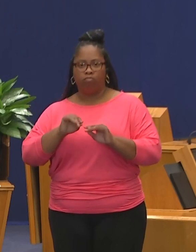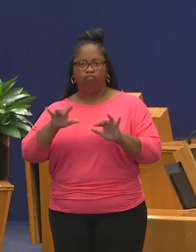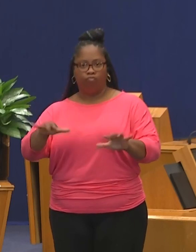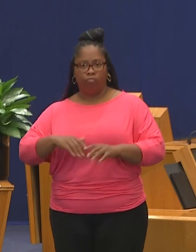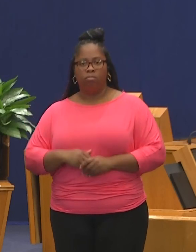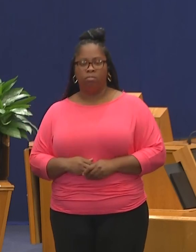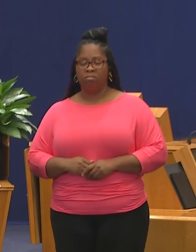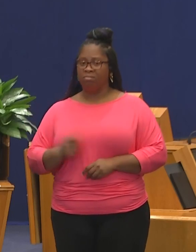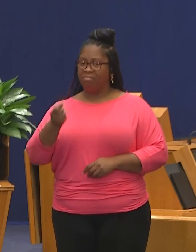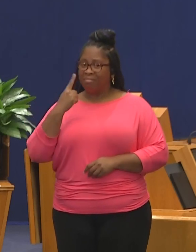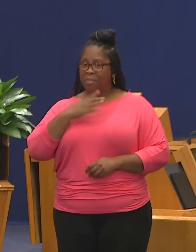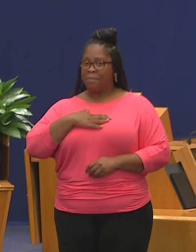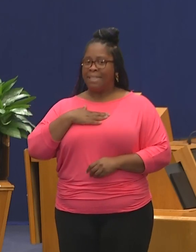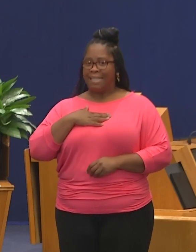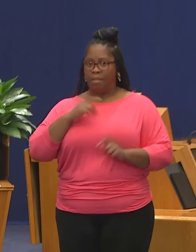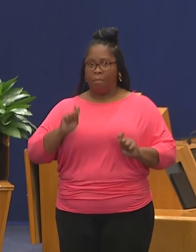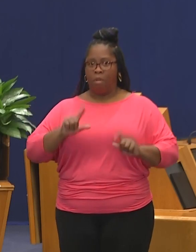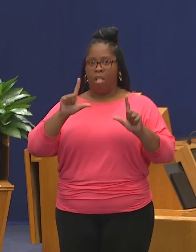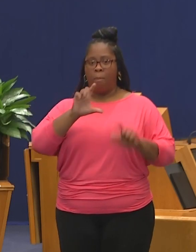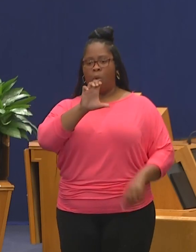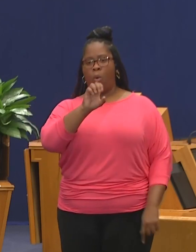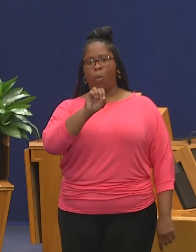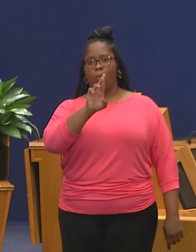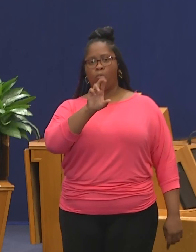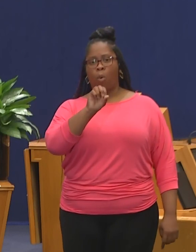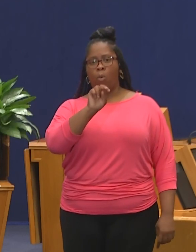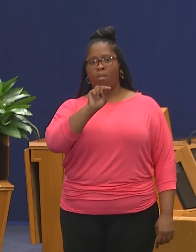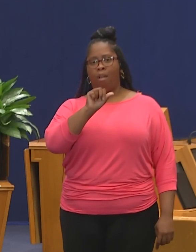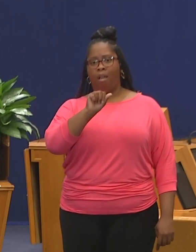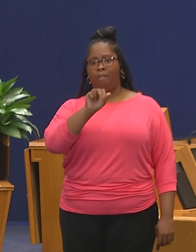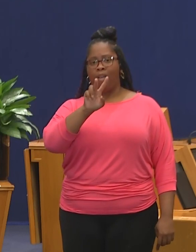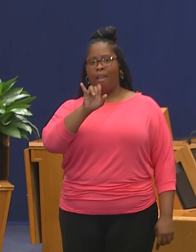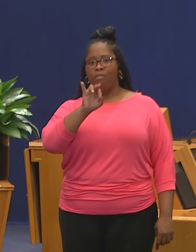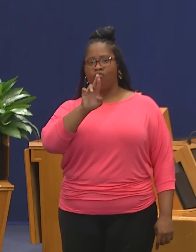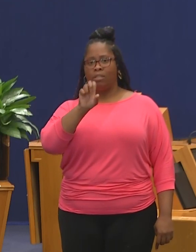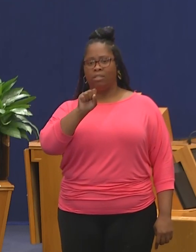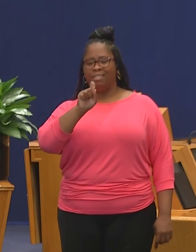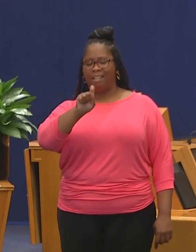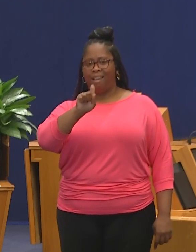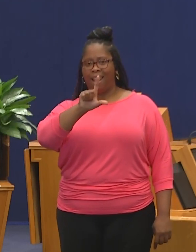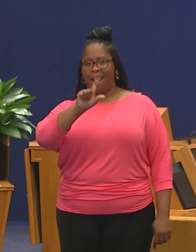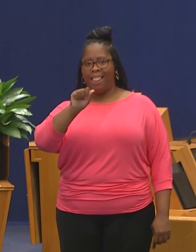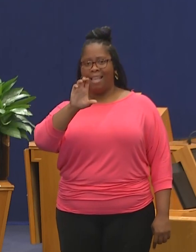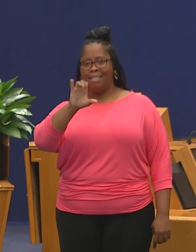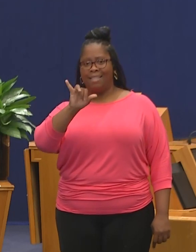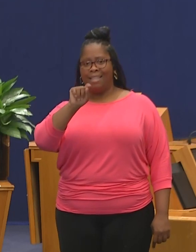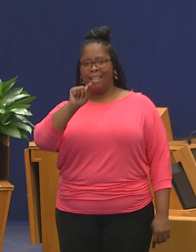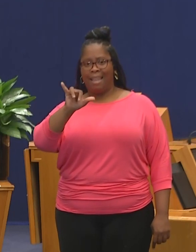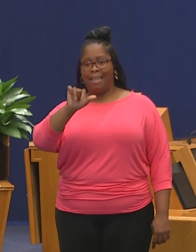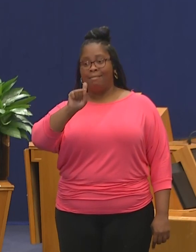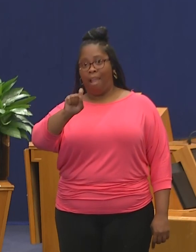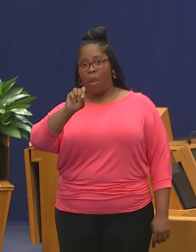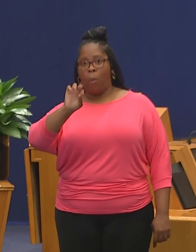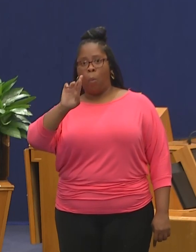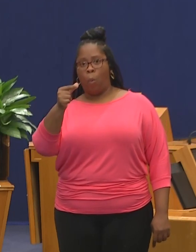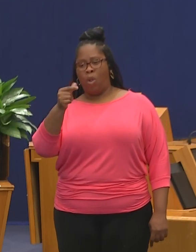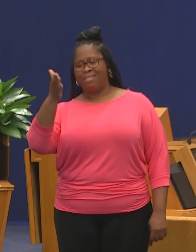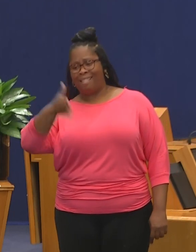THE VIRUS. LIKE WITH ALL COUNTY TESTING